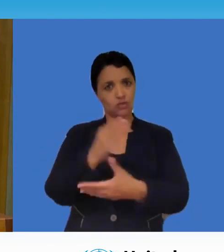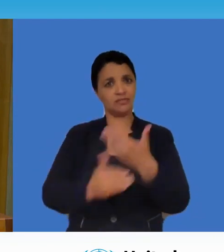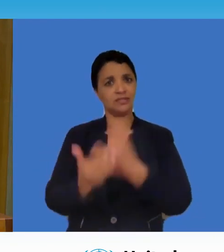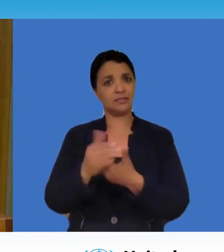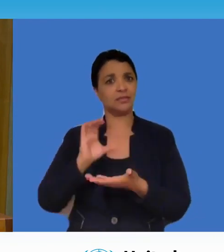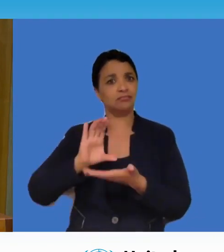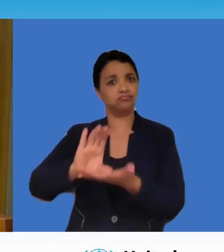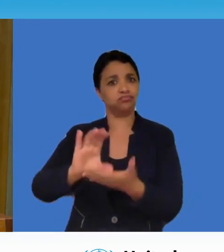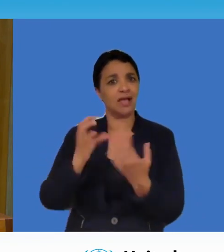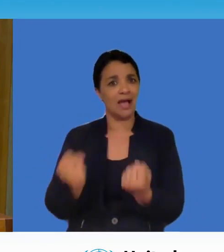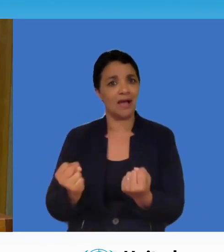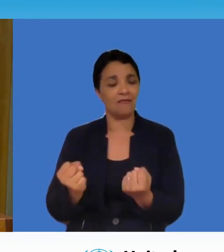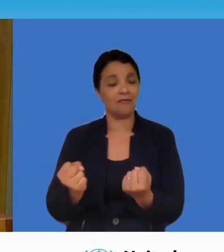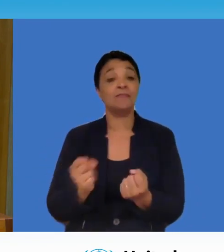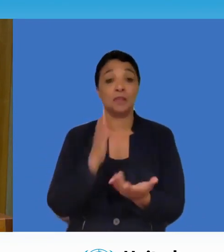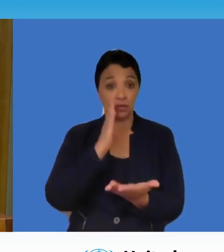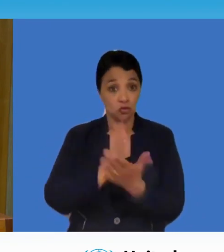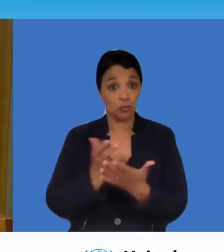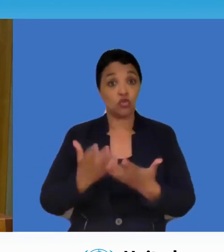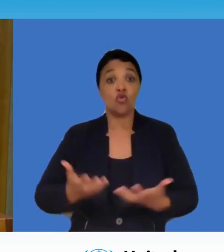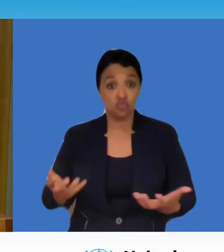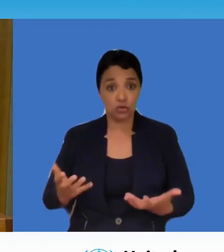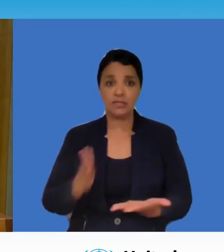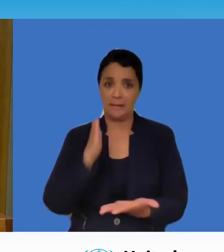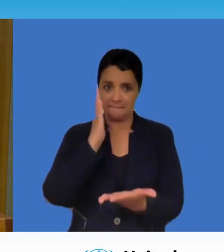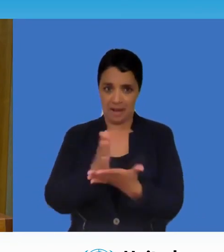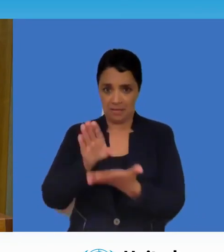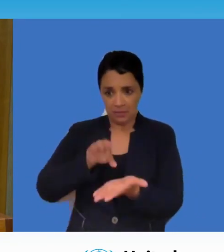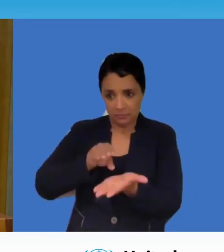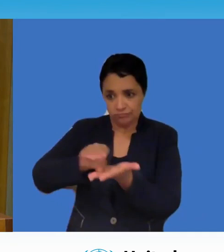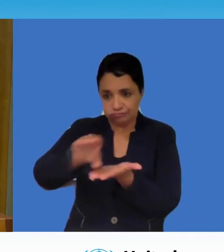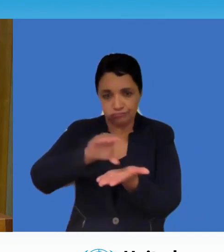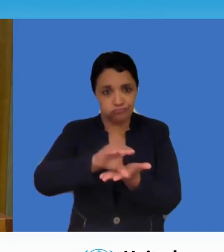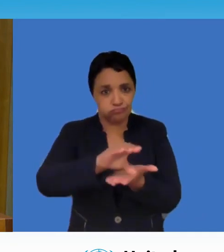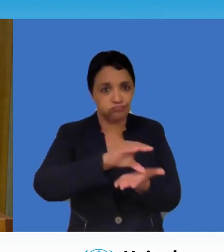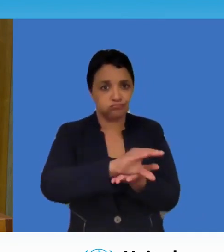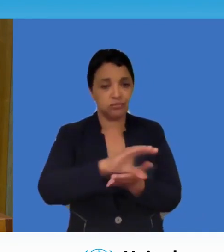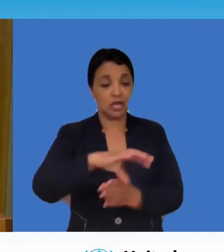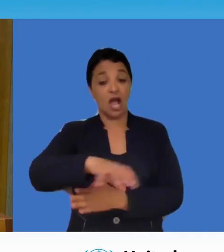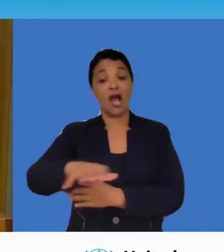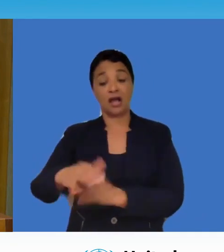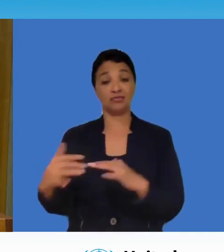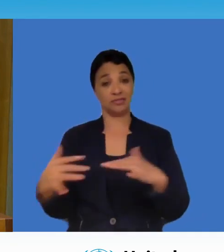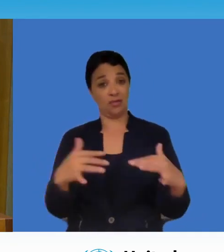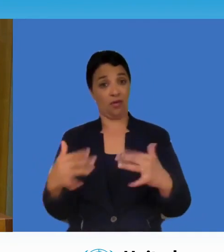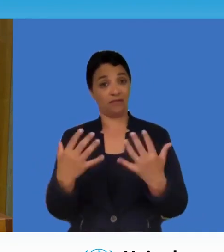inclusive humanitarian activities ensuring that resources are allocated in the countries with uh